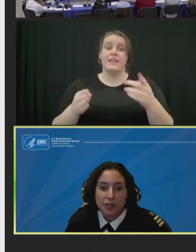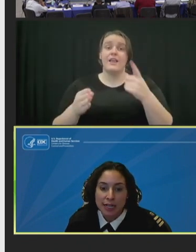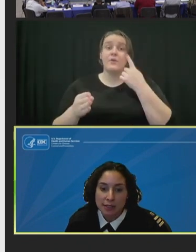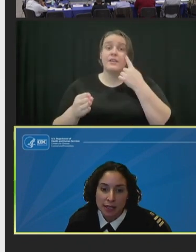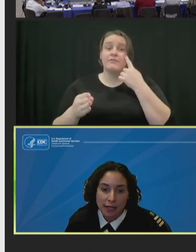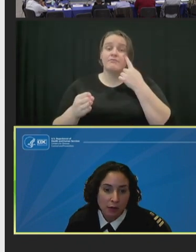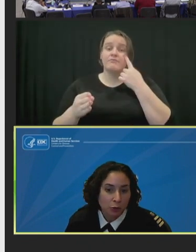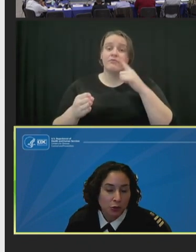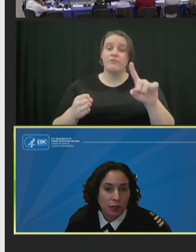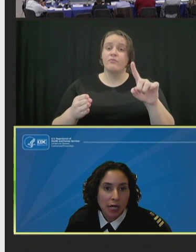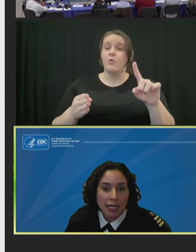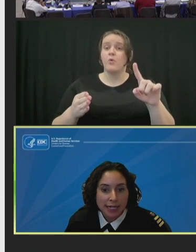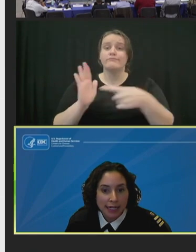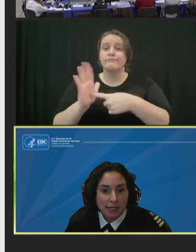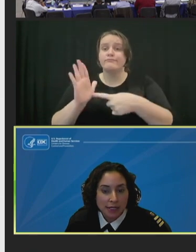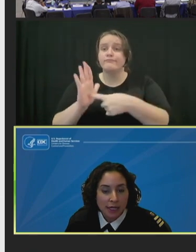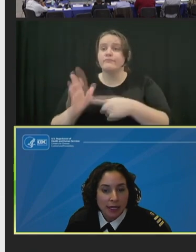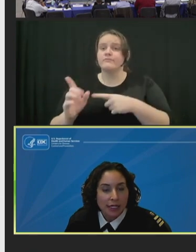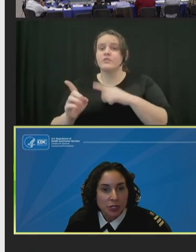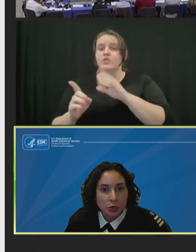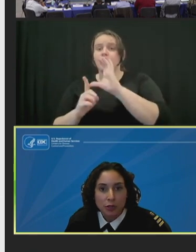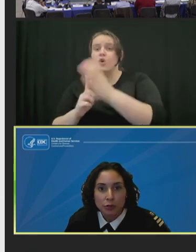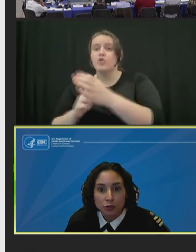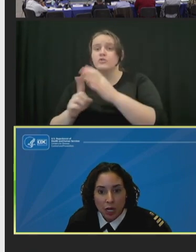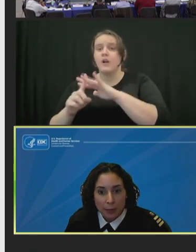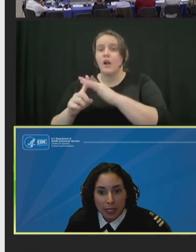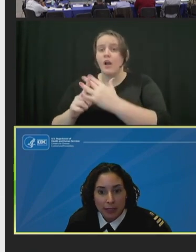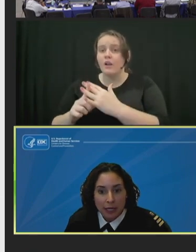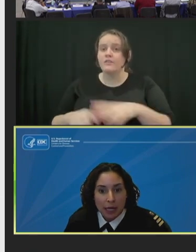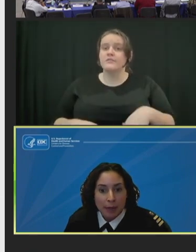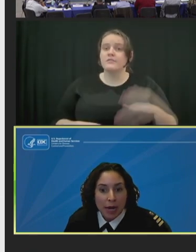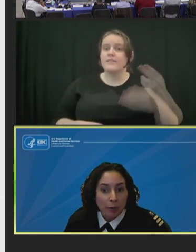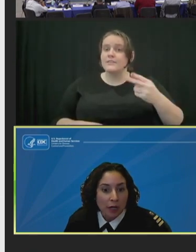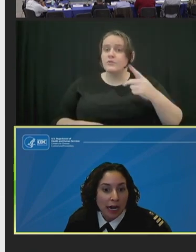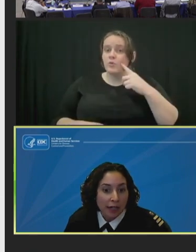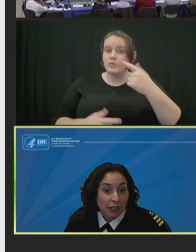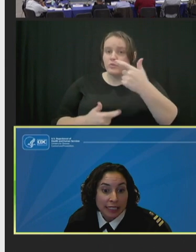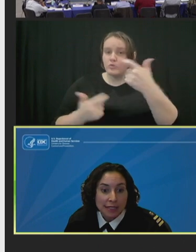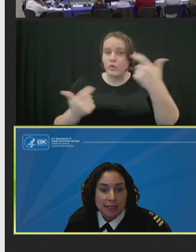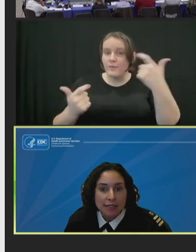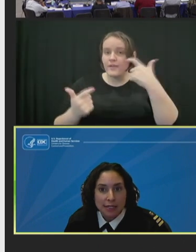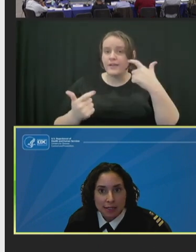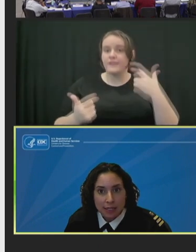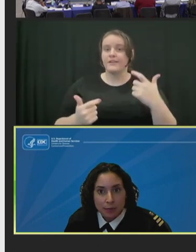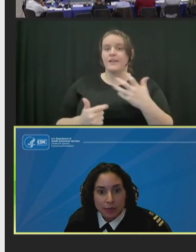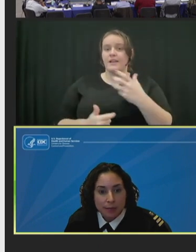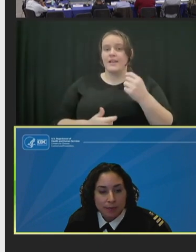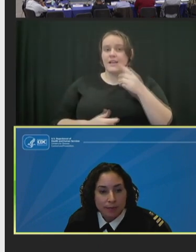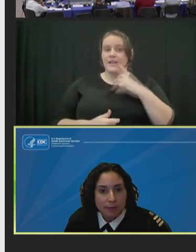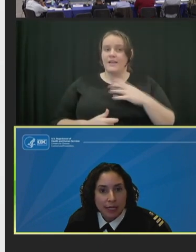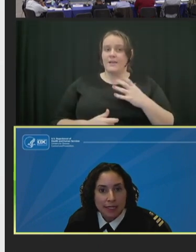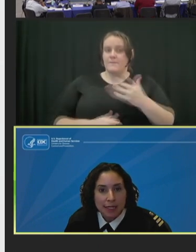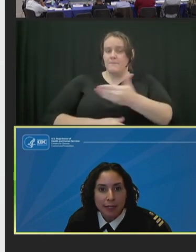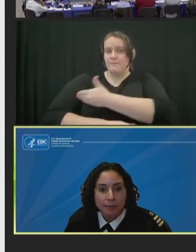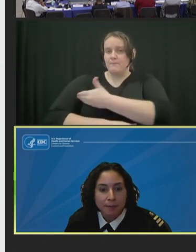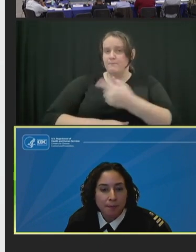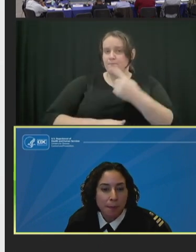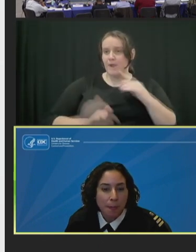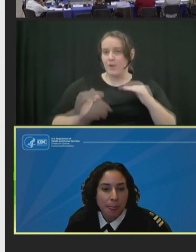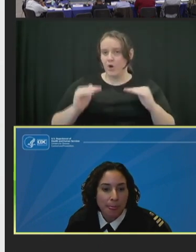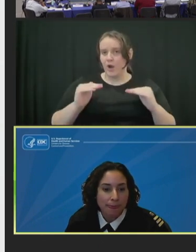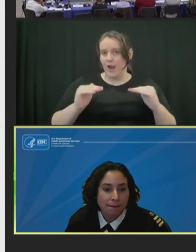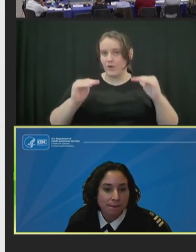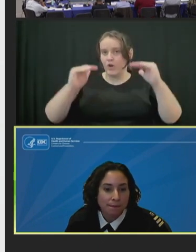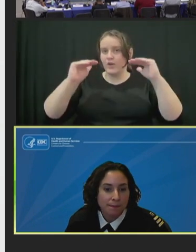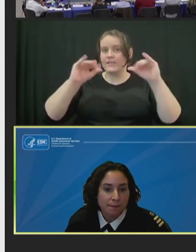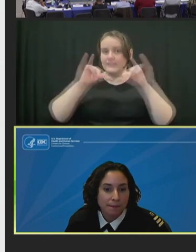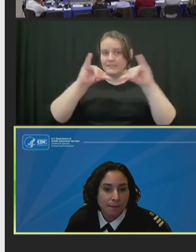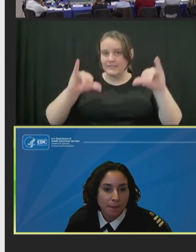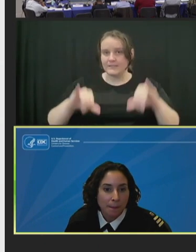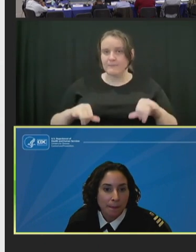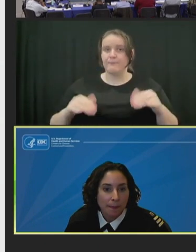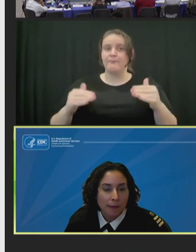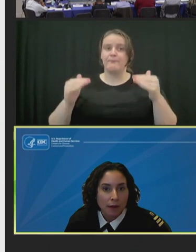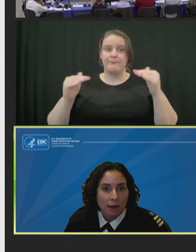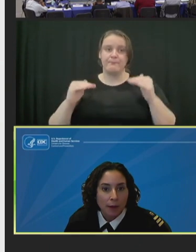things like cultural context, historical trauma, and power hierarchies and systems. Next slide.